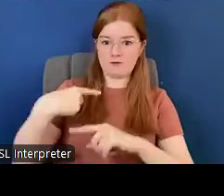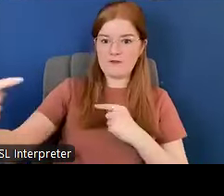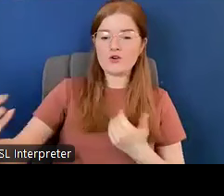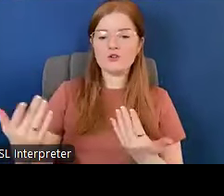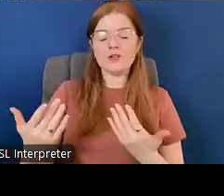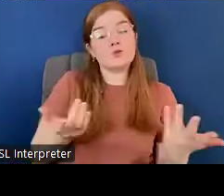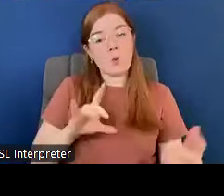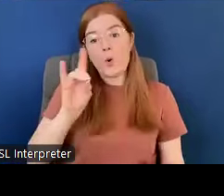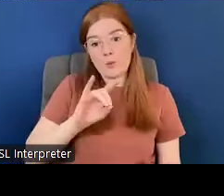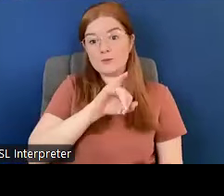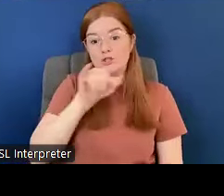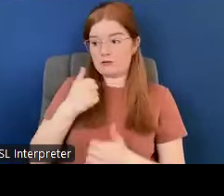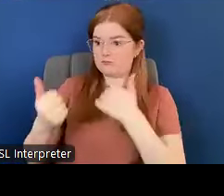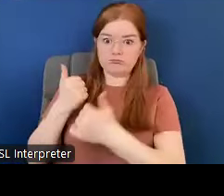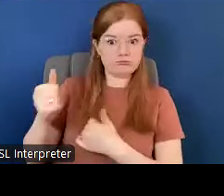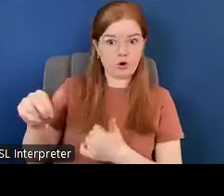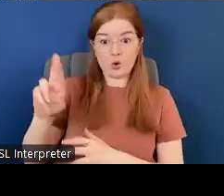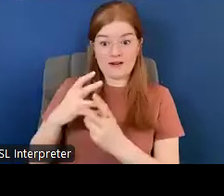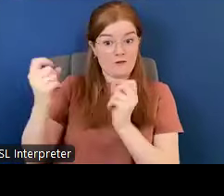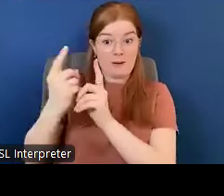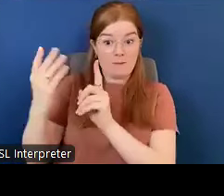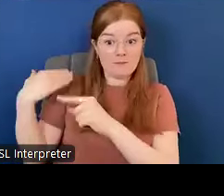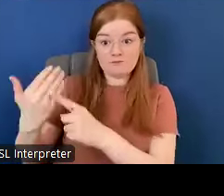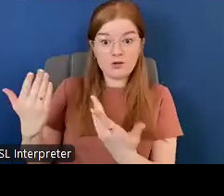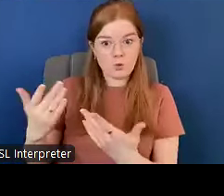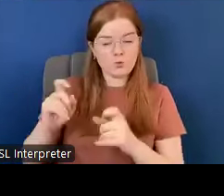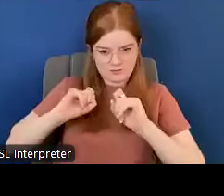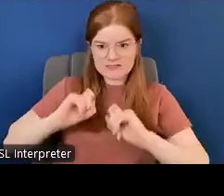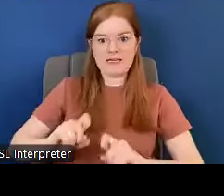Jellett's admiration for Ruuault, who they never met, was steadfast and enduring,